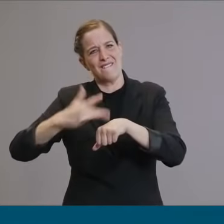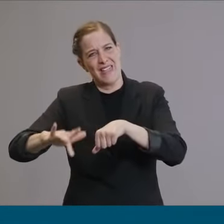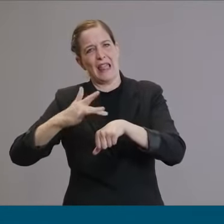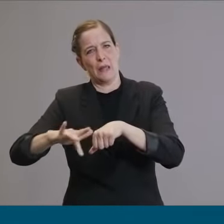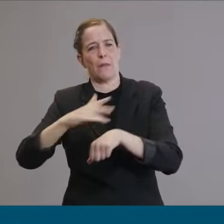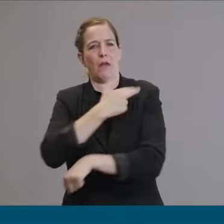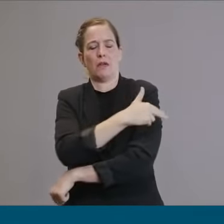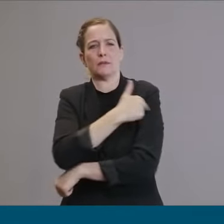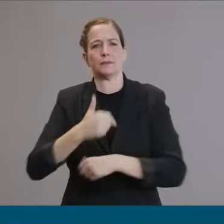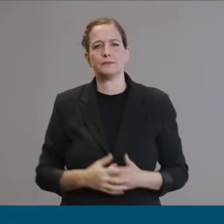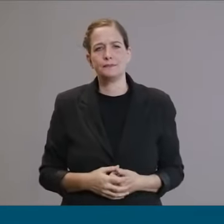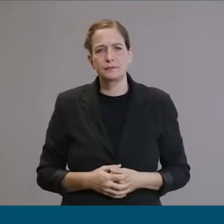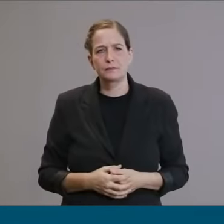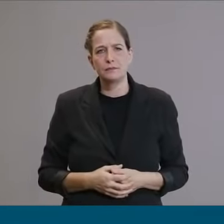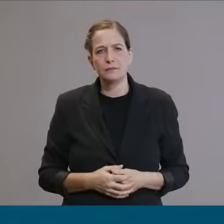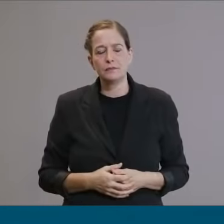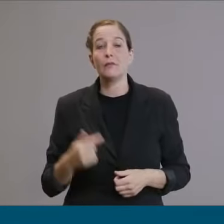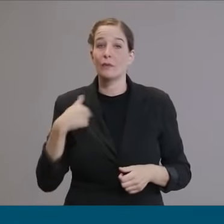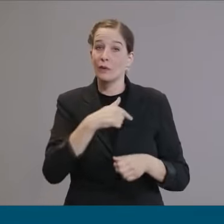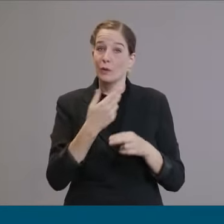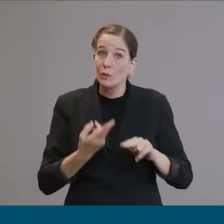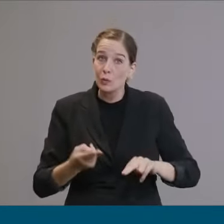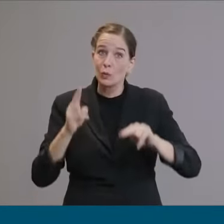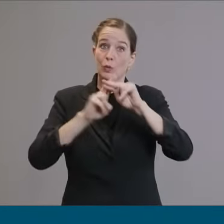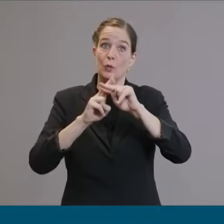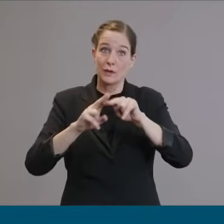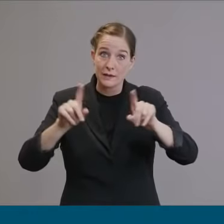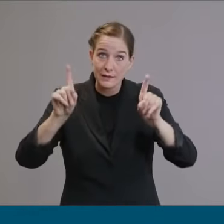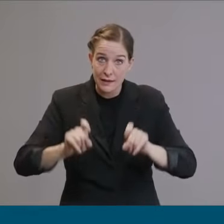OUR TESTING IN ARIZONA HAS DOUBLED SINCE THE STAY AT HOME ORDER EXPIRED.